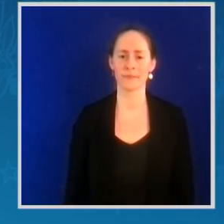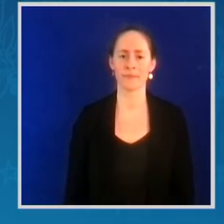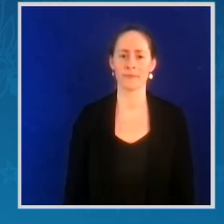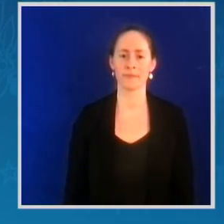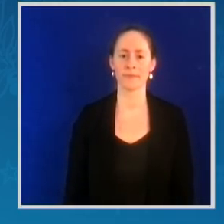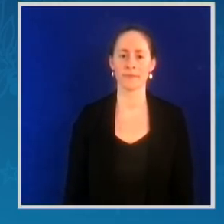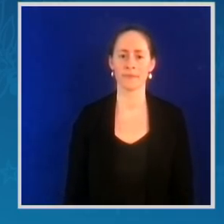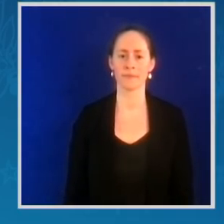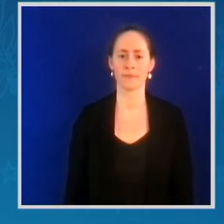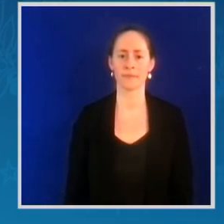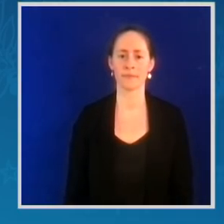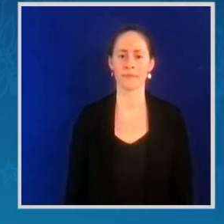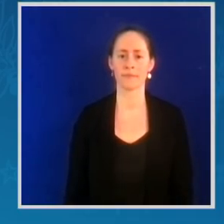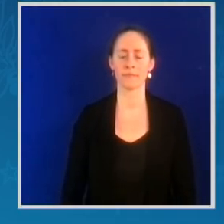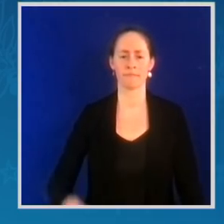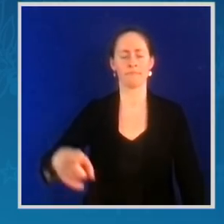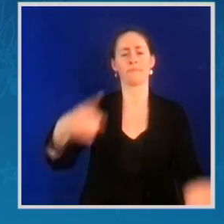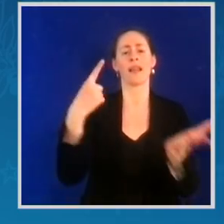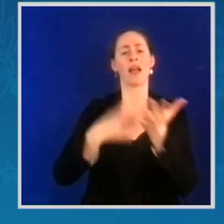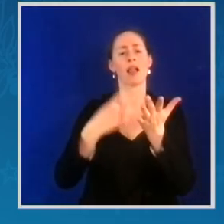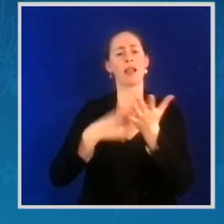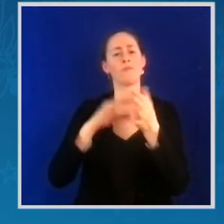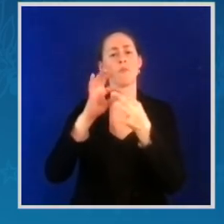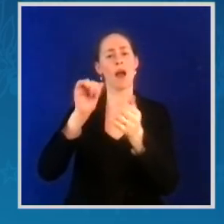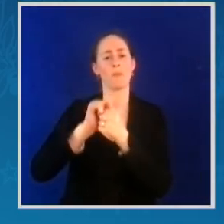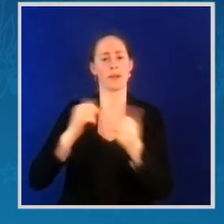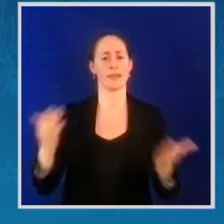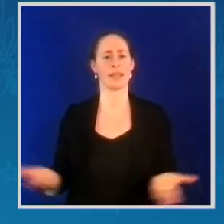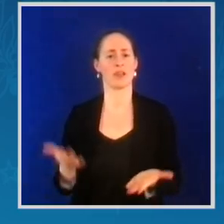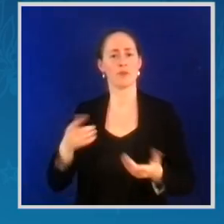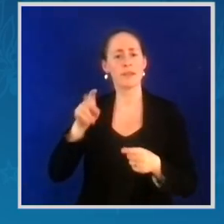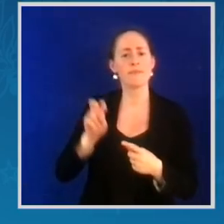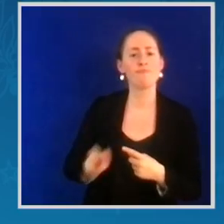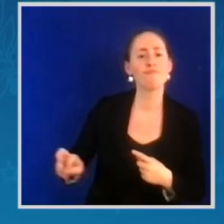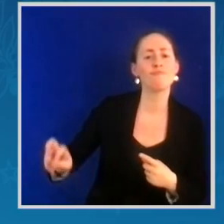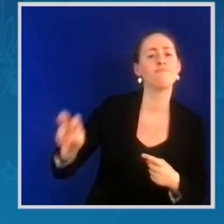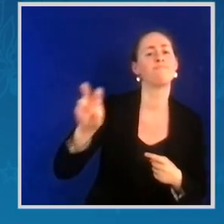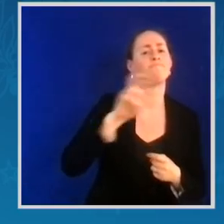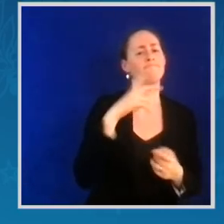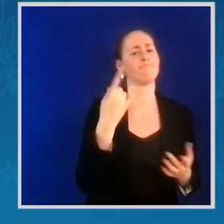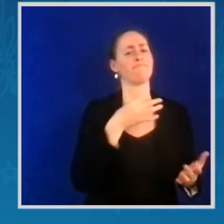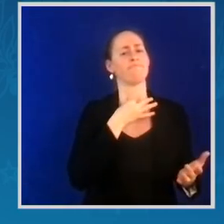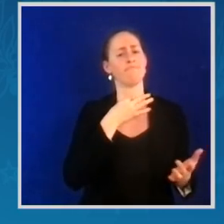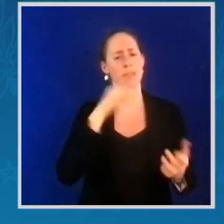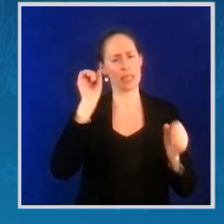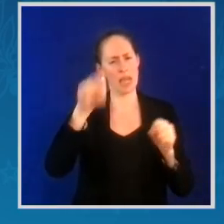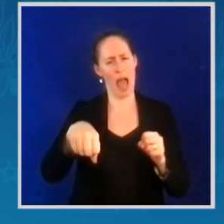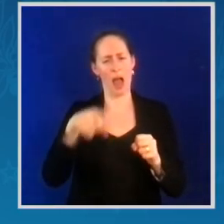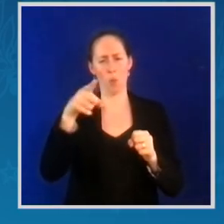have you made any commitments to expanding legal pathways for migrants, including work permits or for asylum seekers